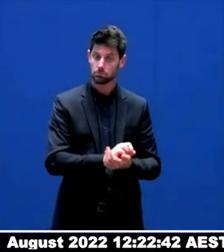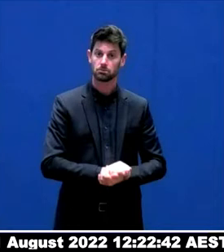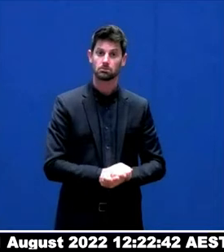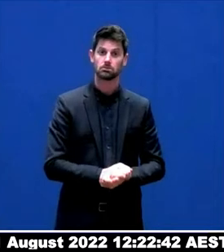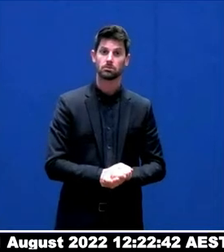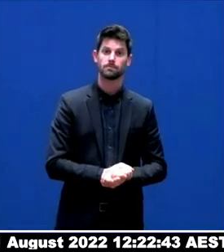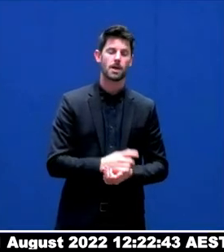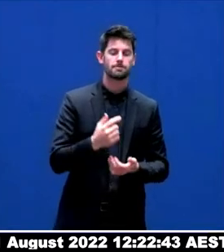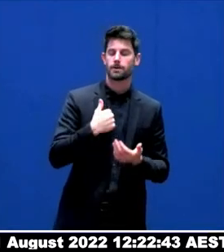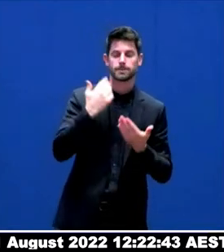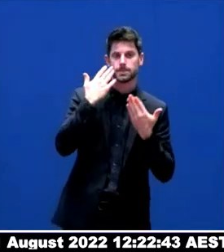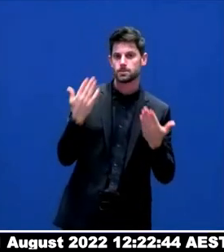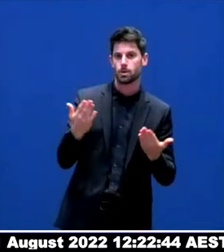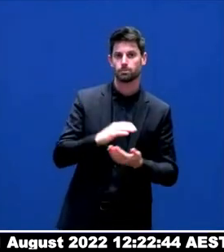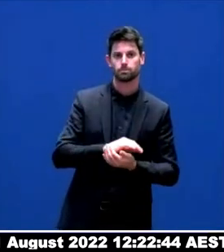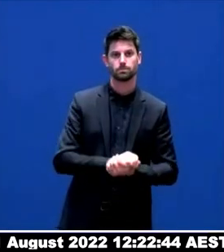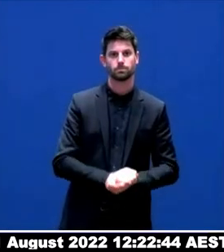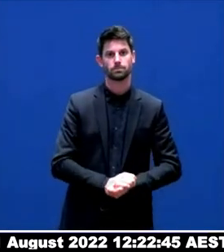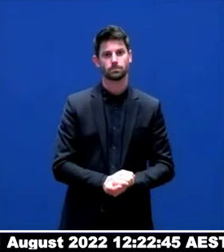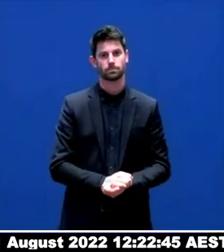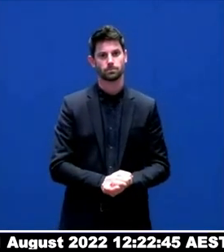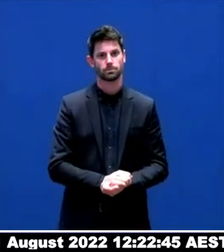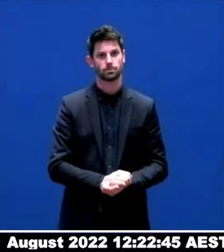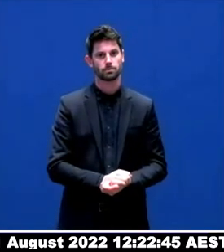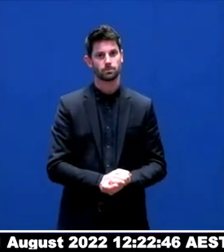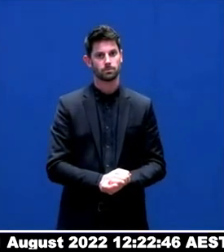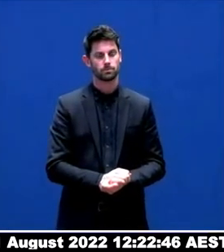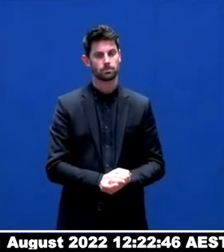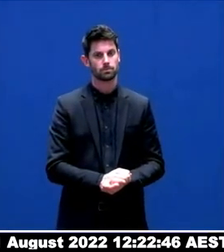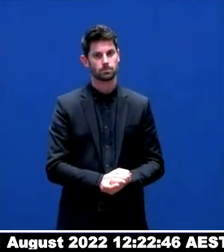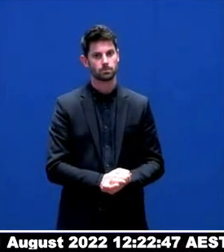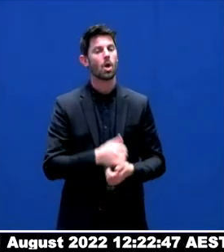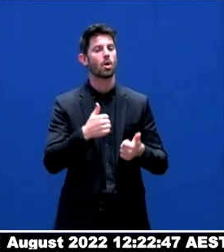I was not. MS EASTMAN: Now, I want to ask you about the New South Wales